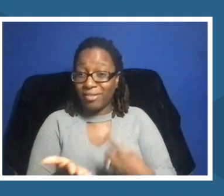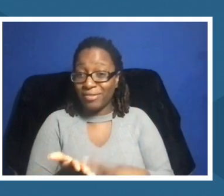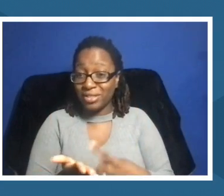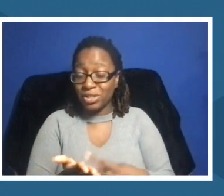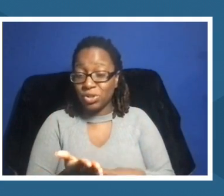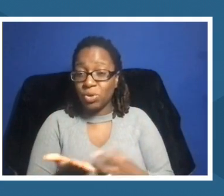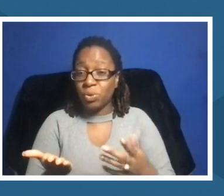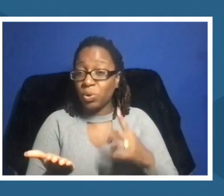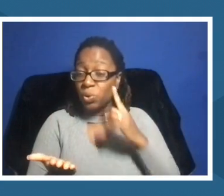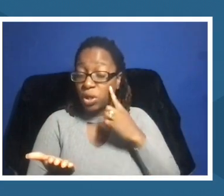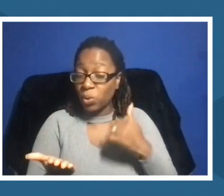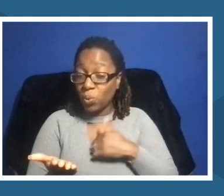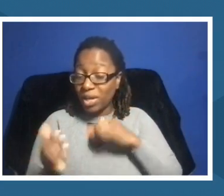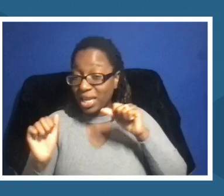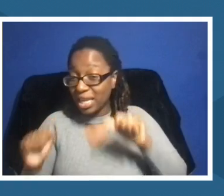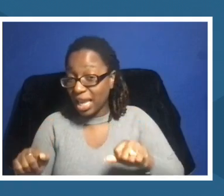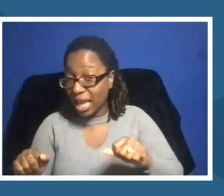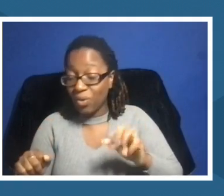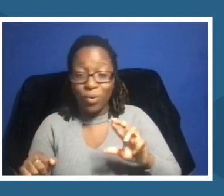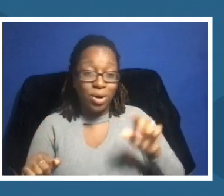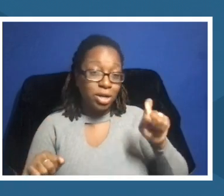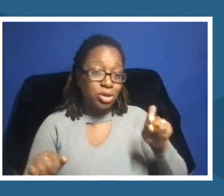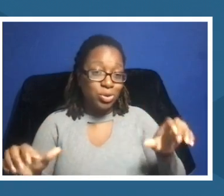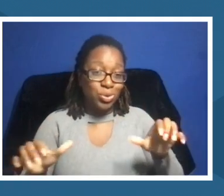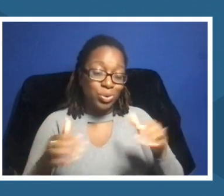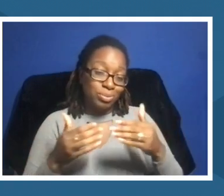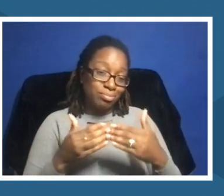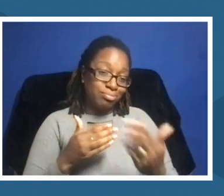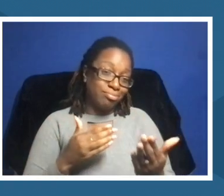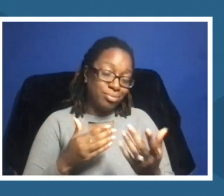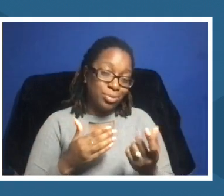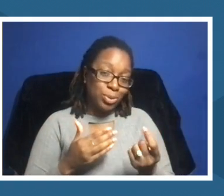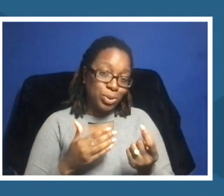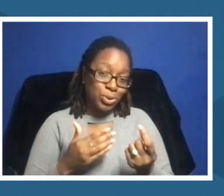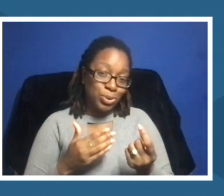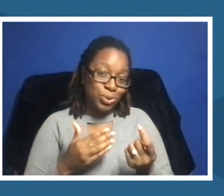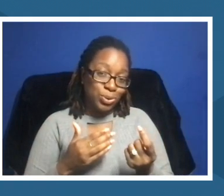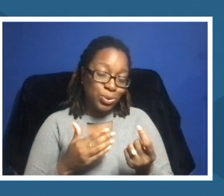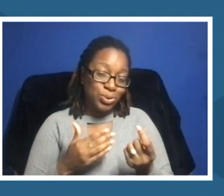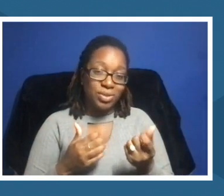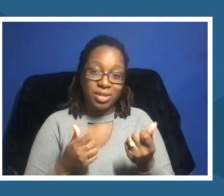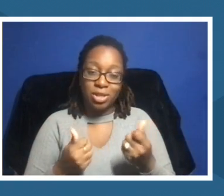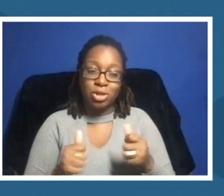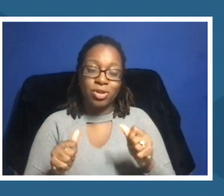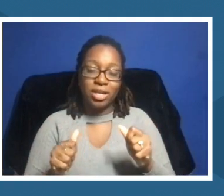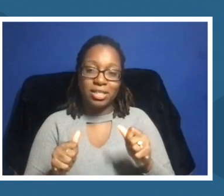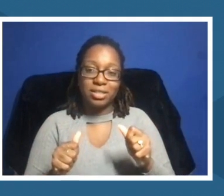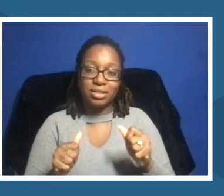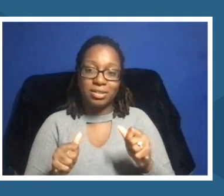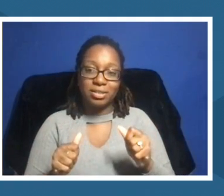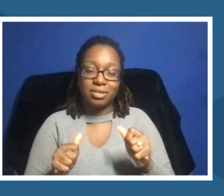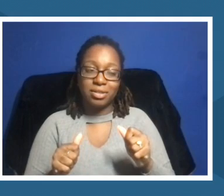and should do uh moving forward to to to